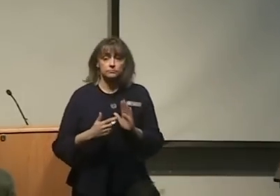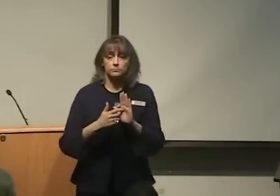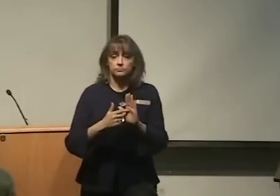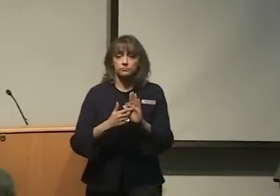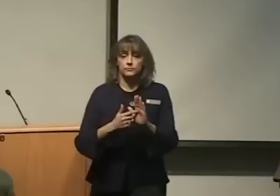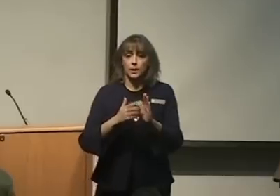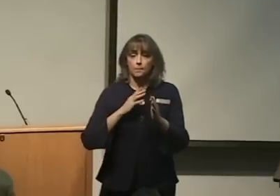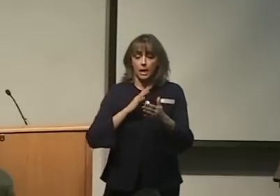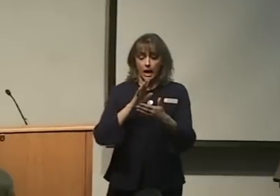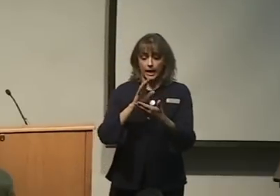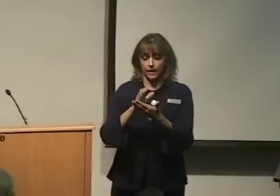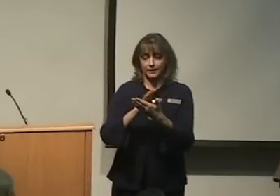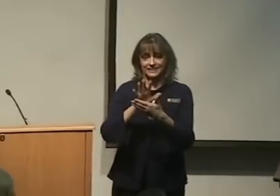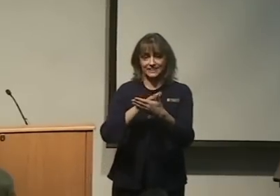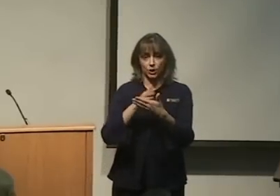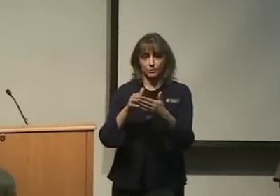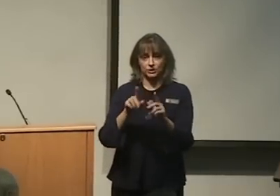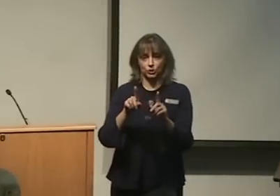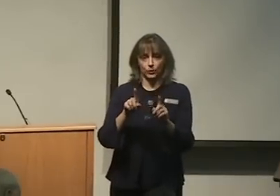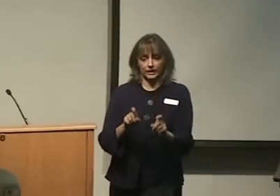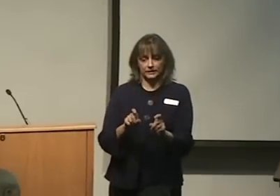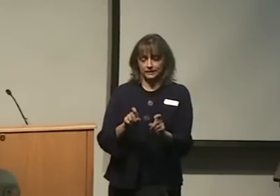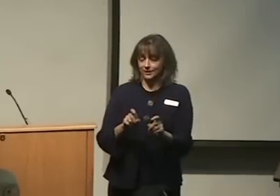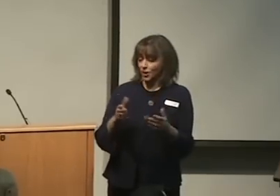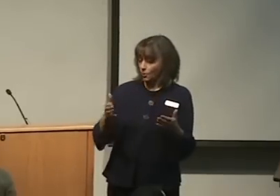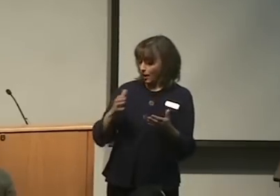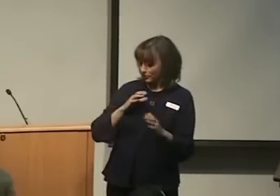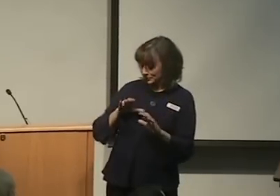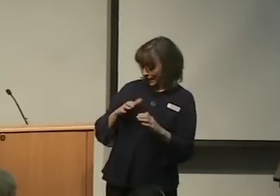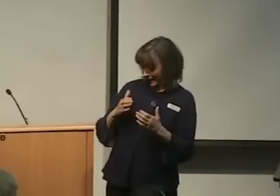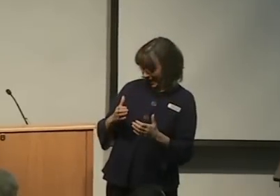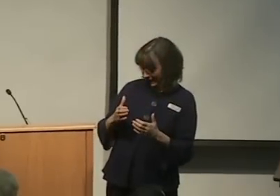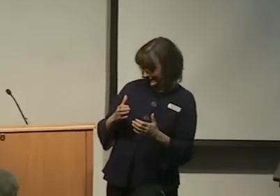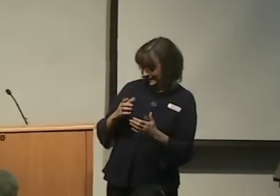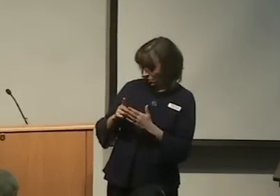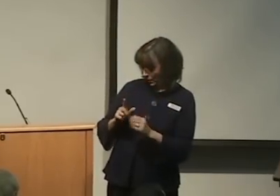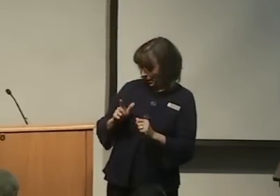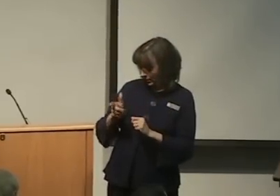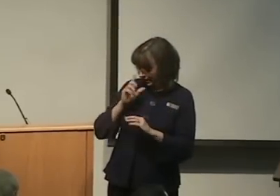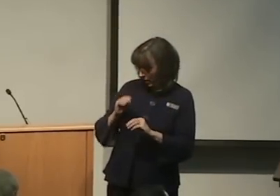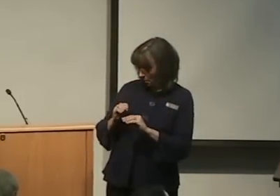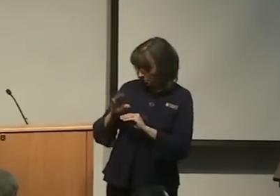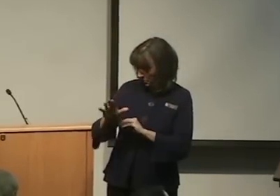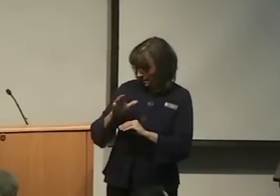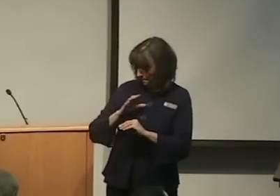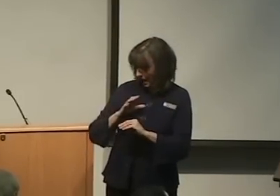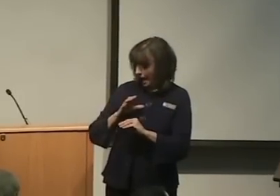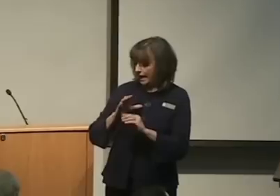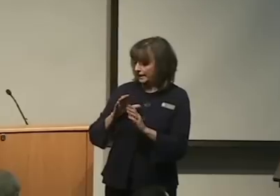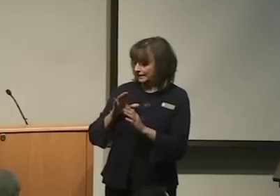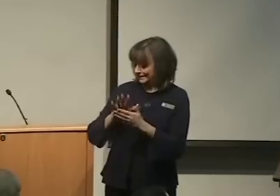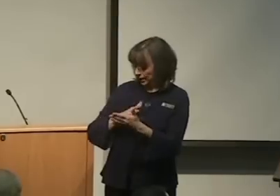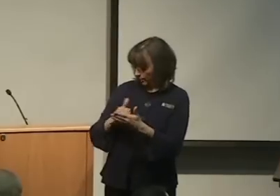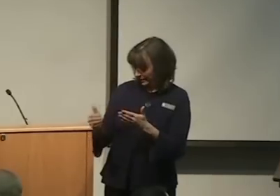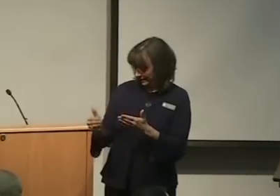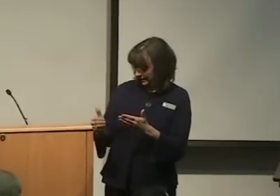So, again remember, welcome to my class. The syllabus arrives in an hour. In every class there's a class that goes away an hour before the next class.